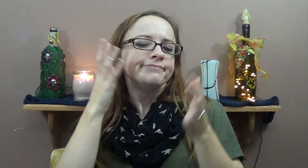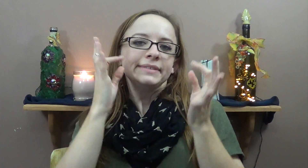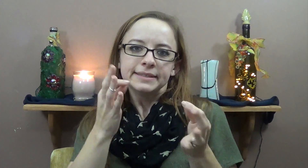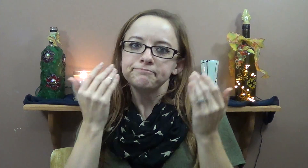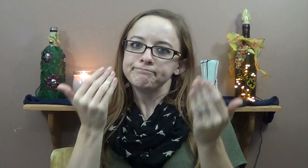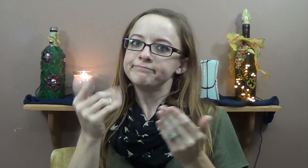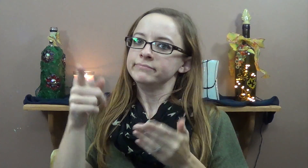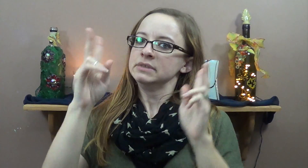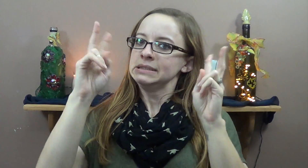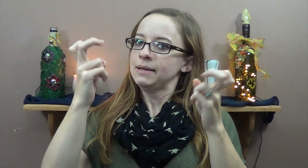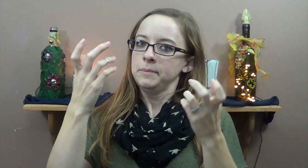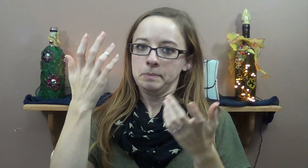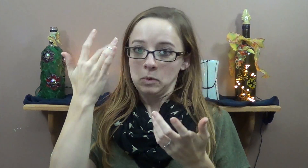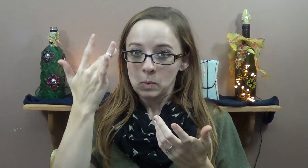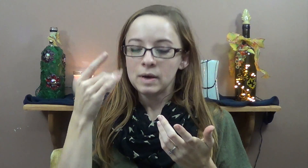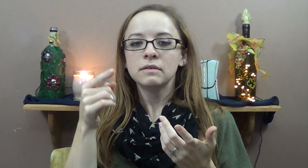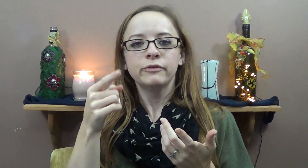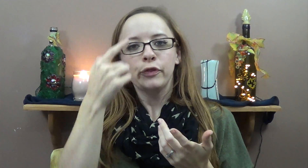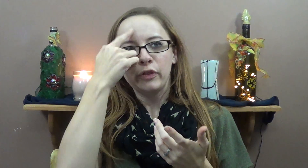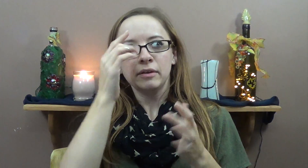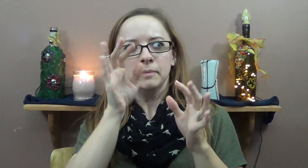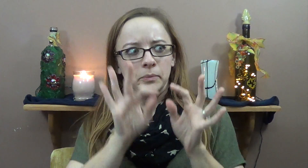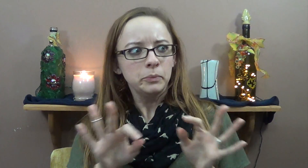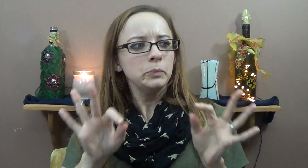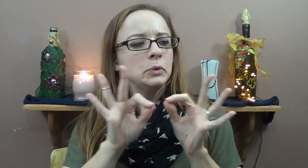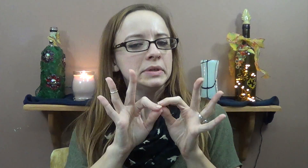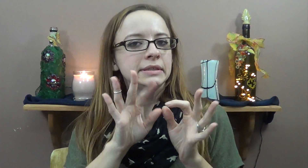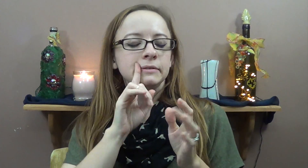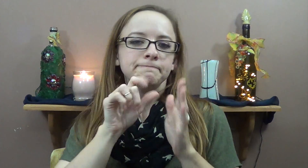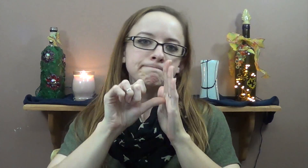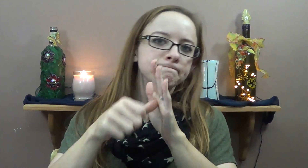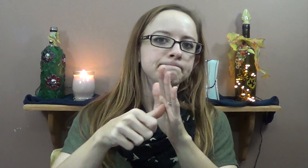I guess I decided to go ahead with this topic because I figured